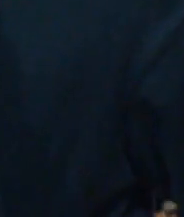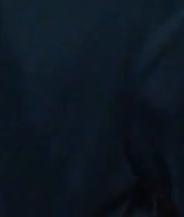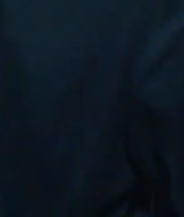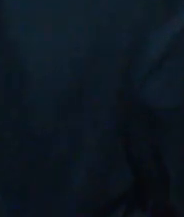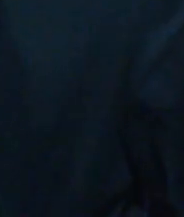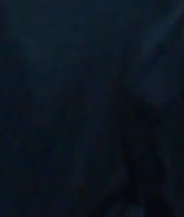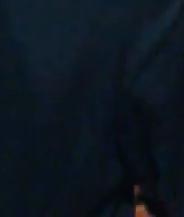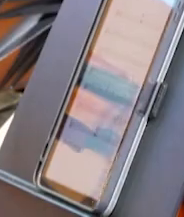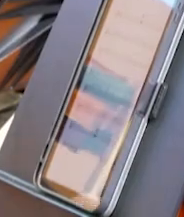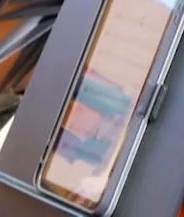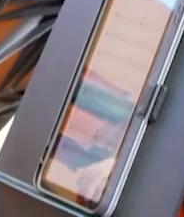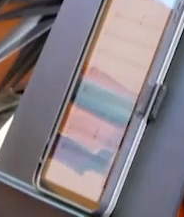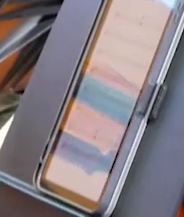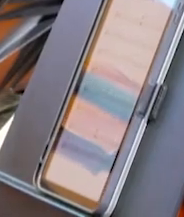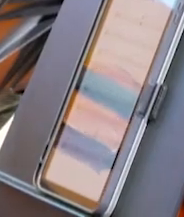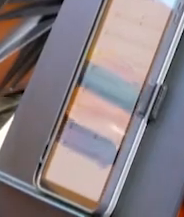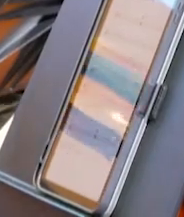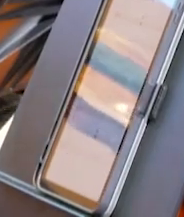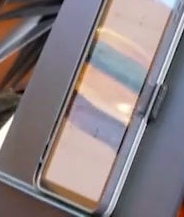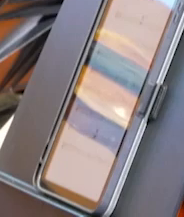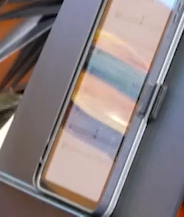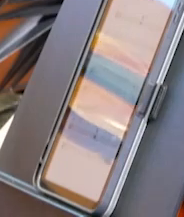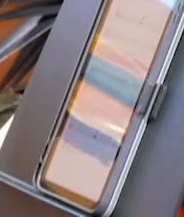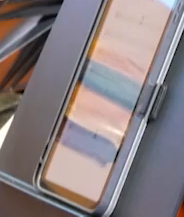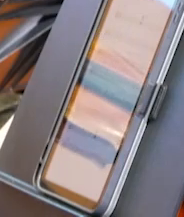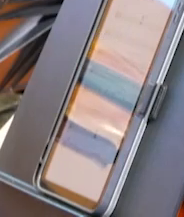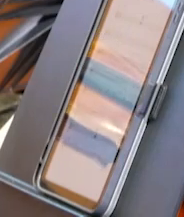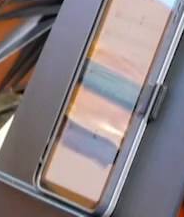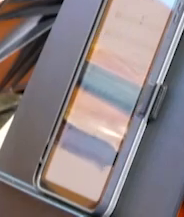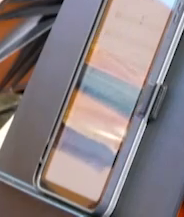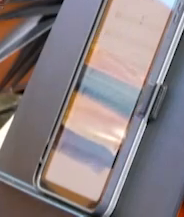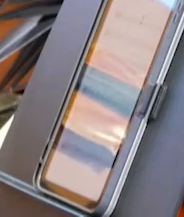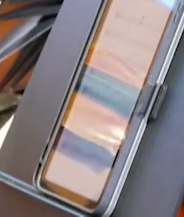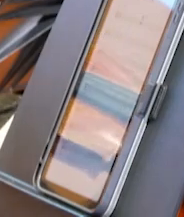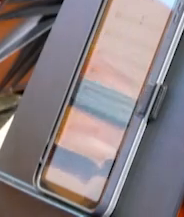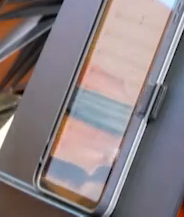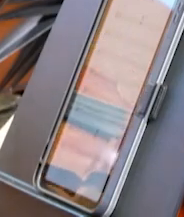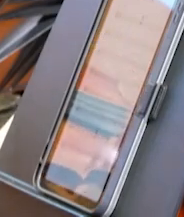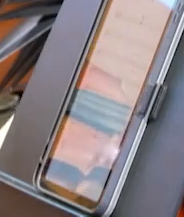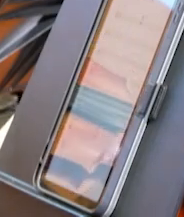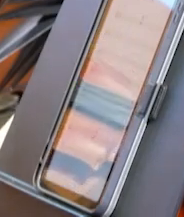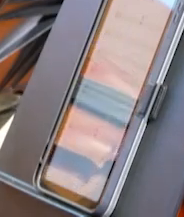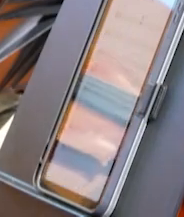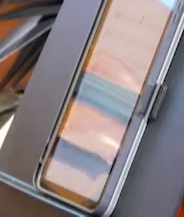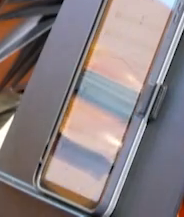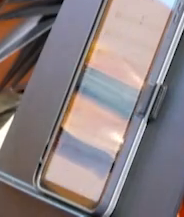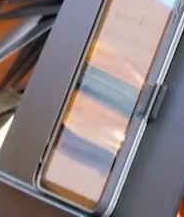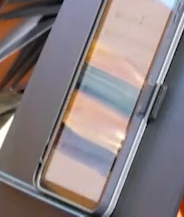#I can't believe, it's enough for me.#